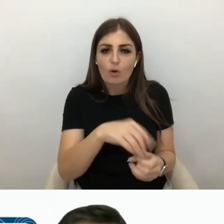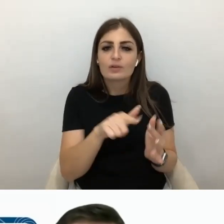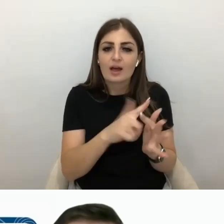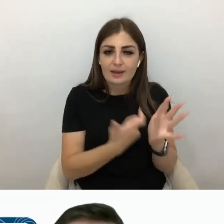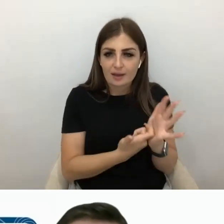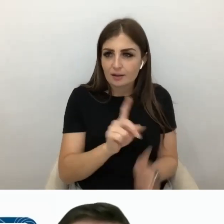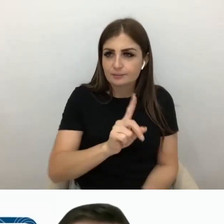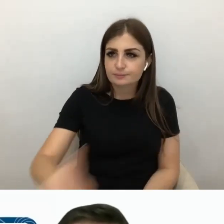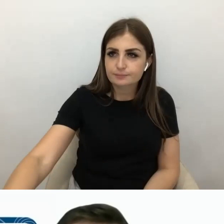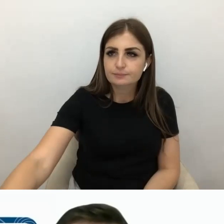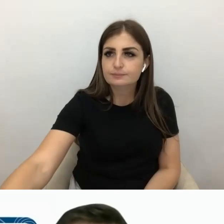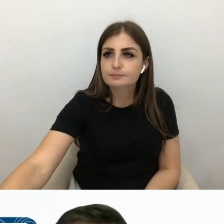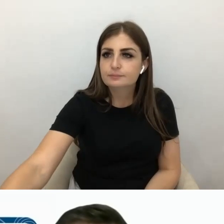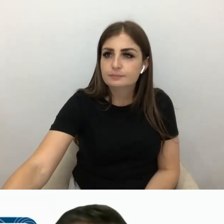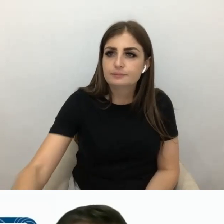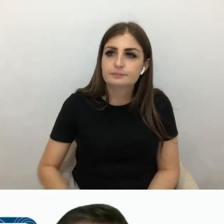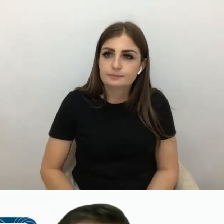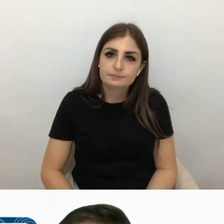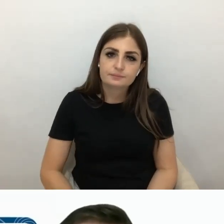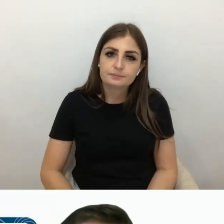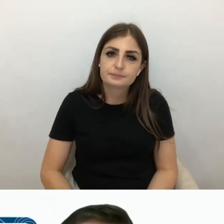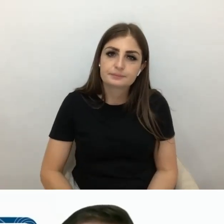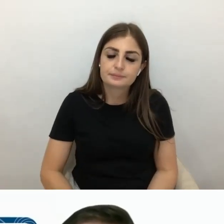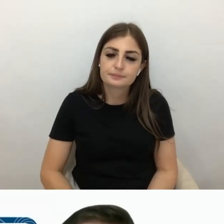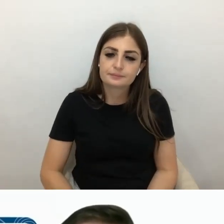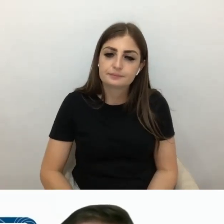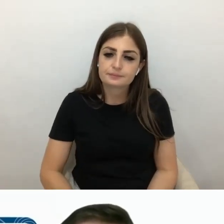Yes, certainly.